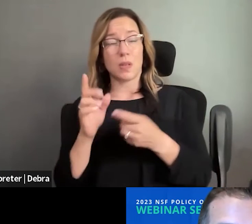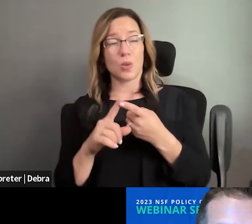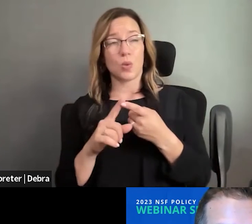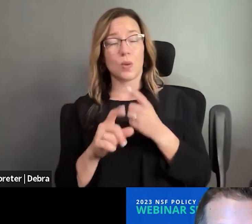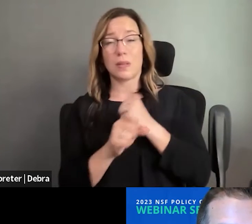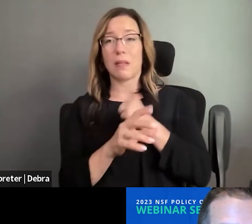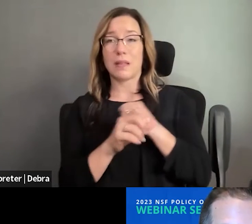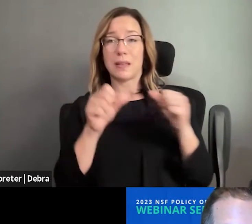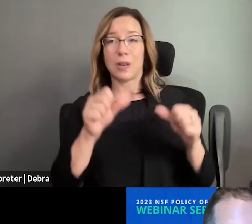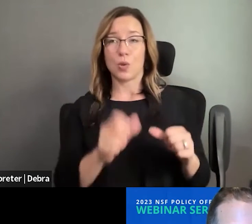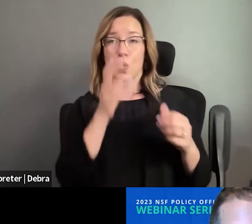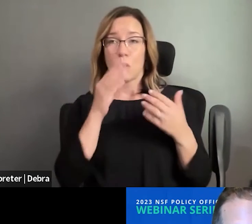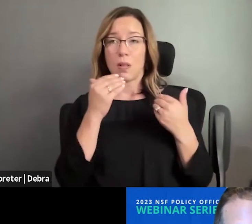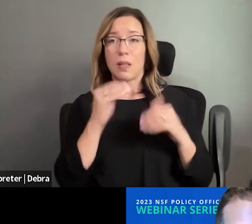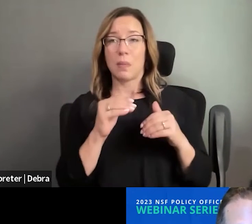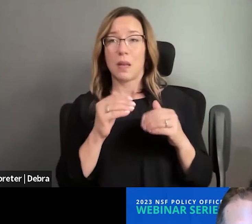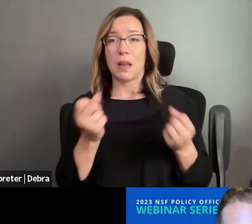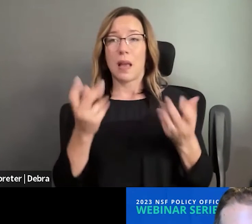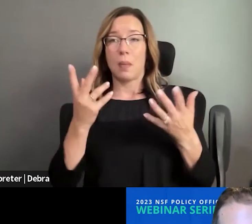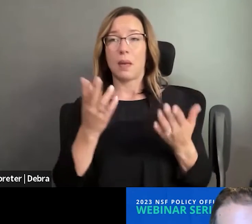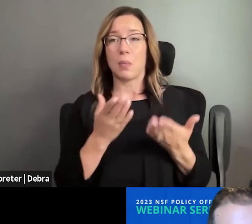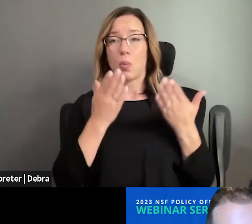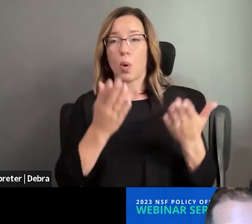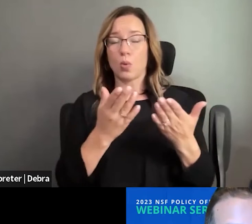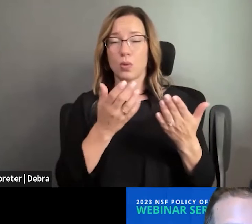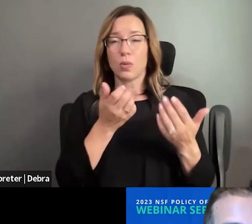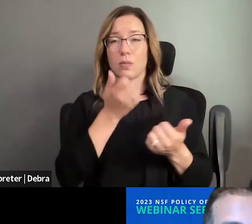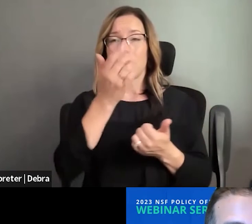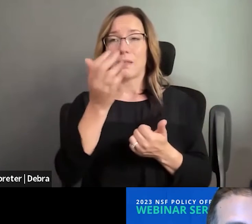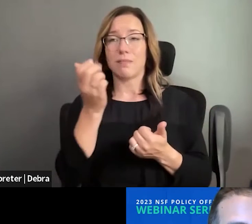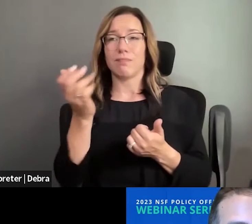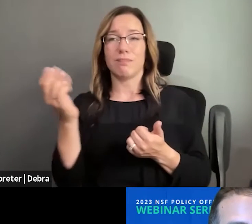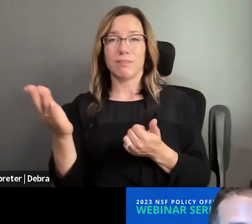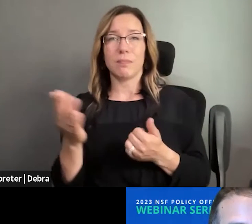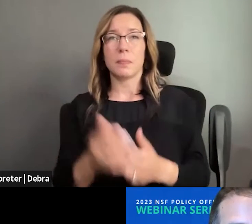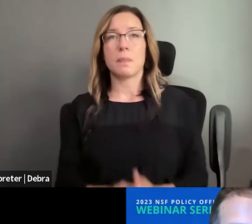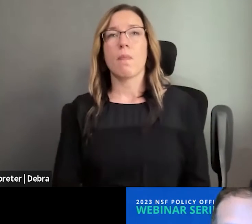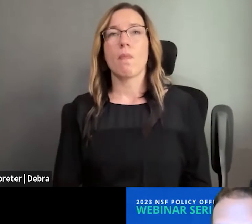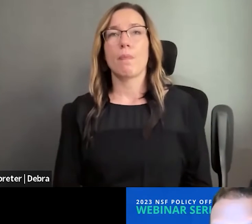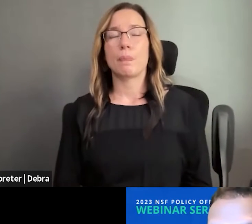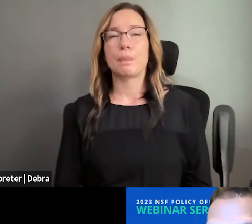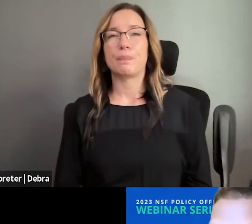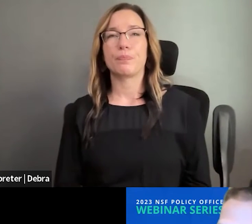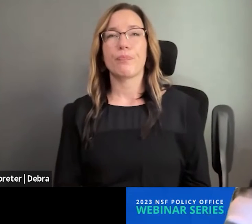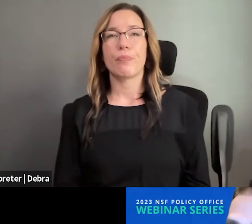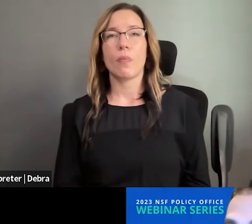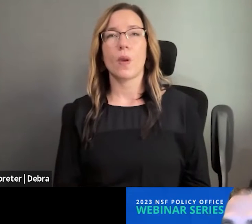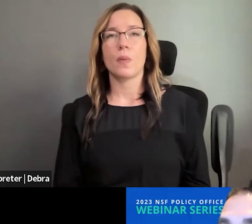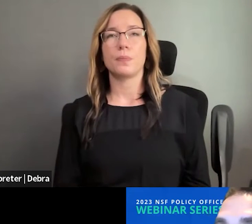the number of proposals that an institution can submit? Jean Feldman: What we are really getting to here,